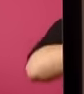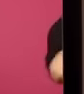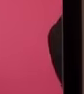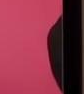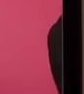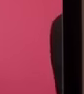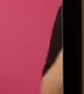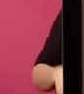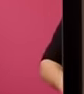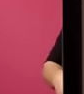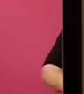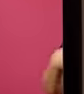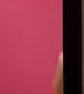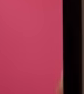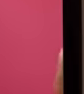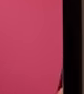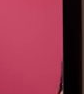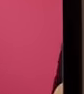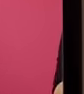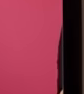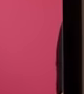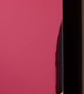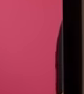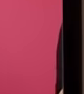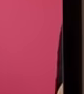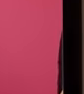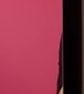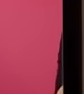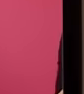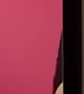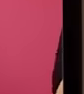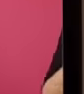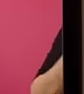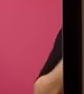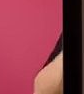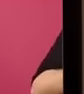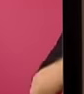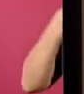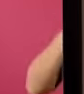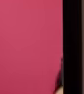responsibility is the thing like this first you have to get the subway union out I agree point number of